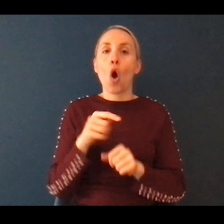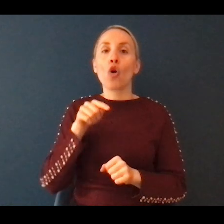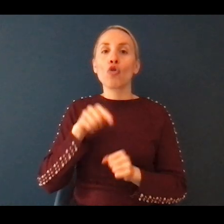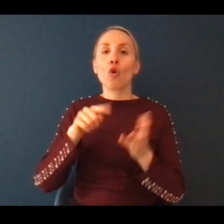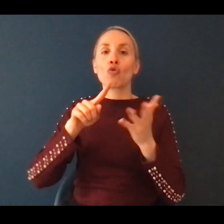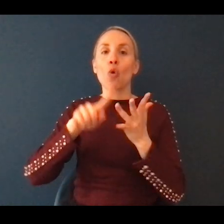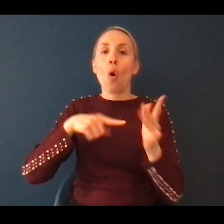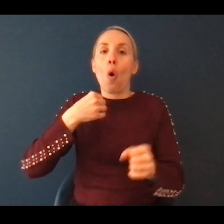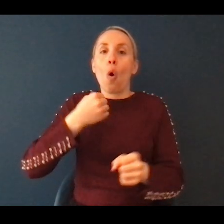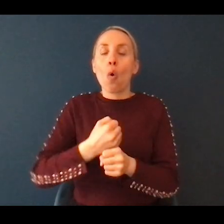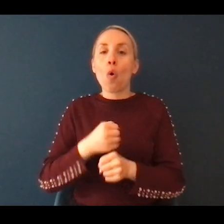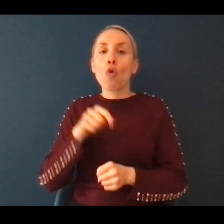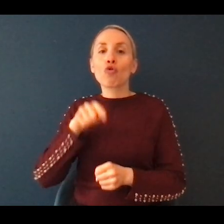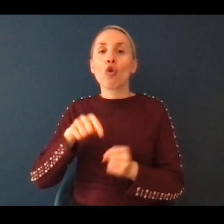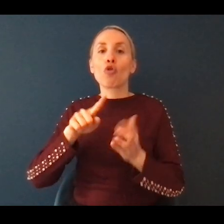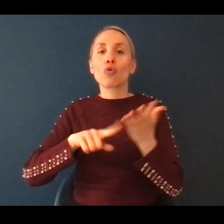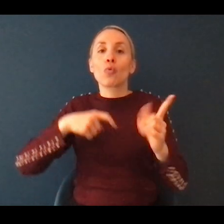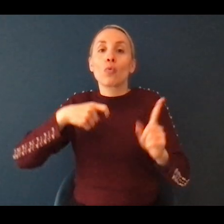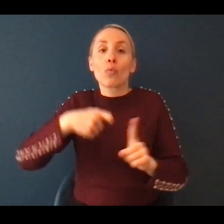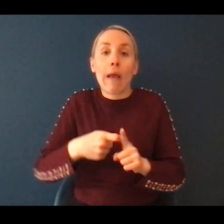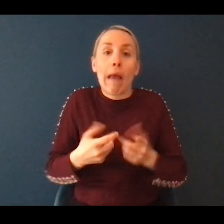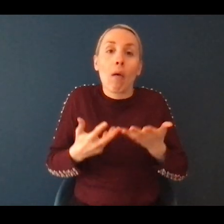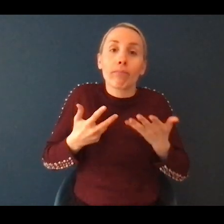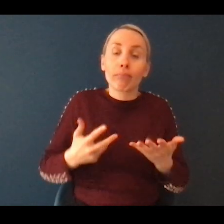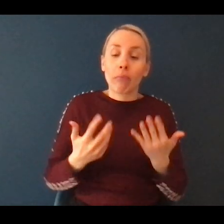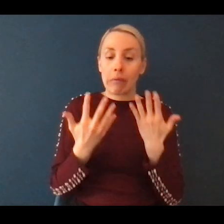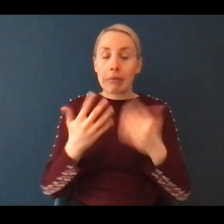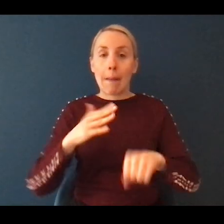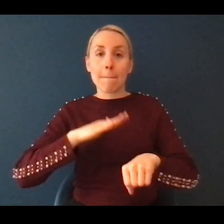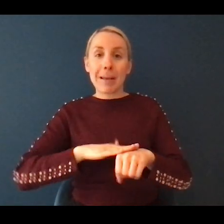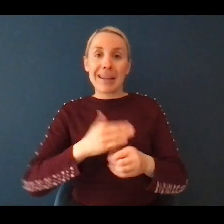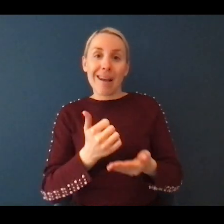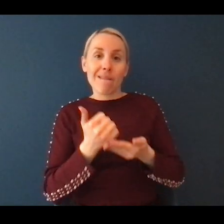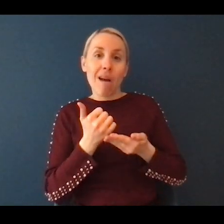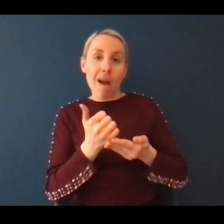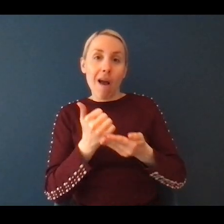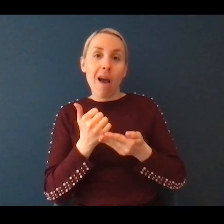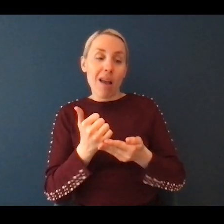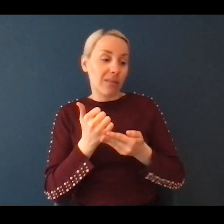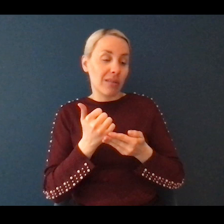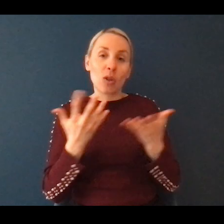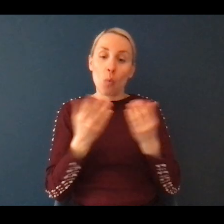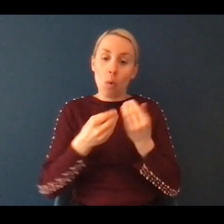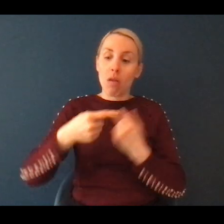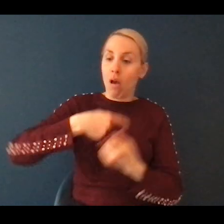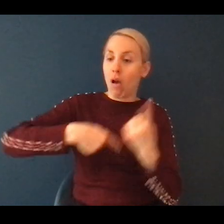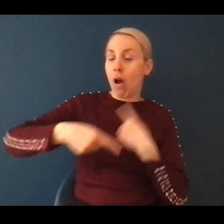book in 10-minute advice sessions which are with members of the internal assessment panel